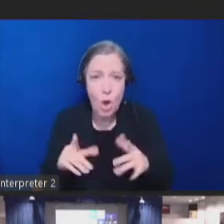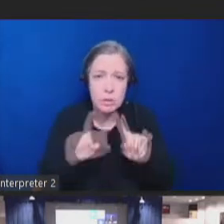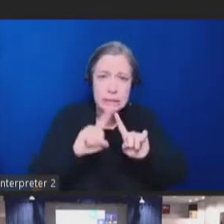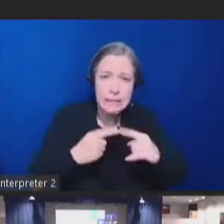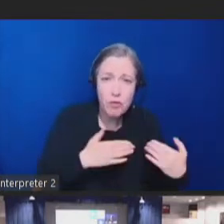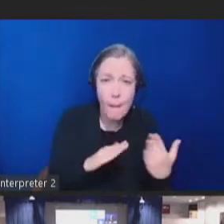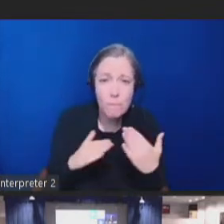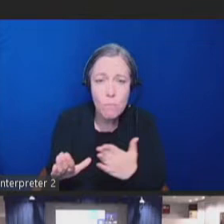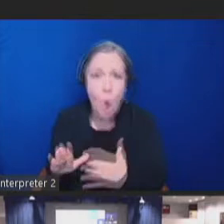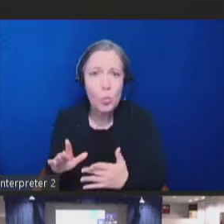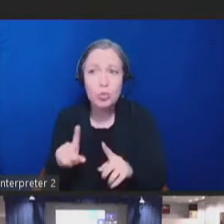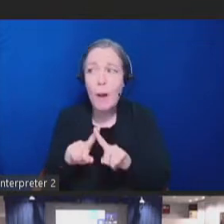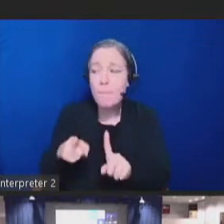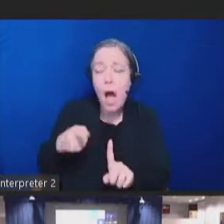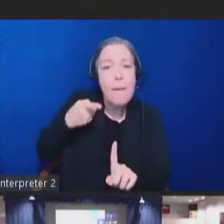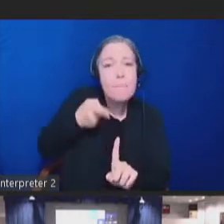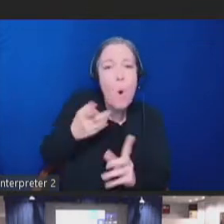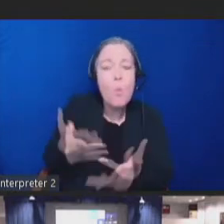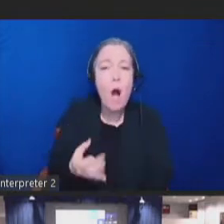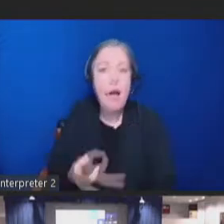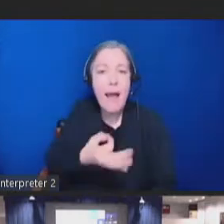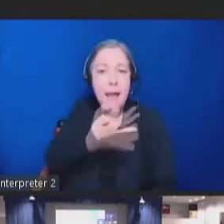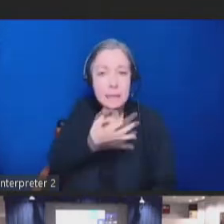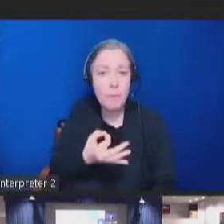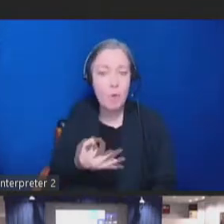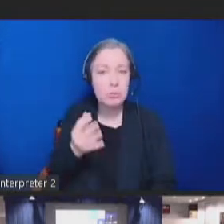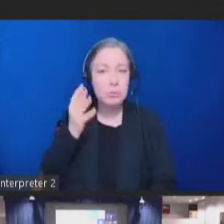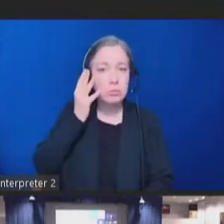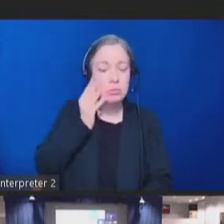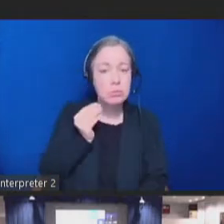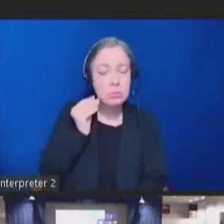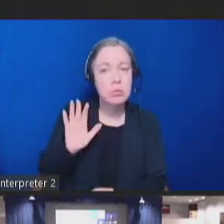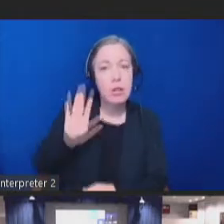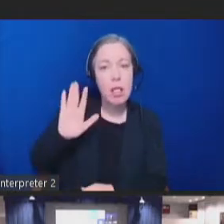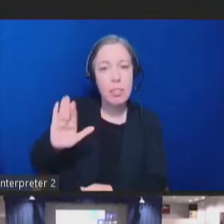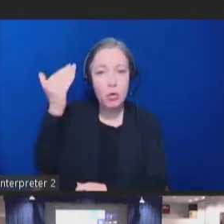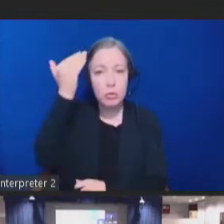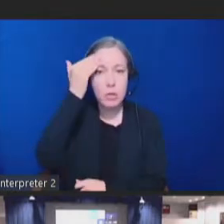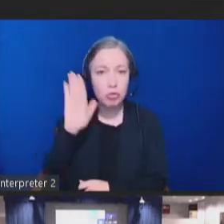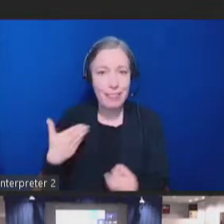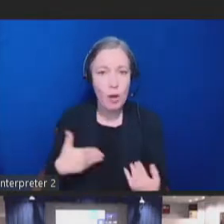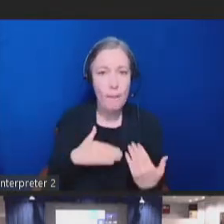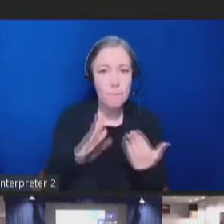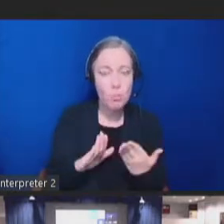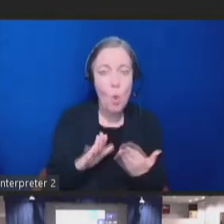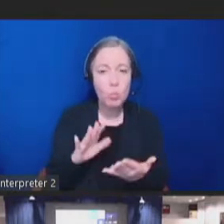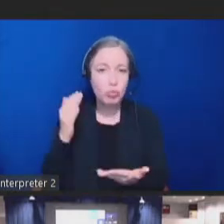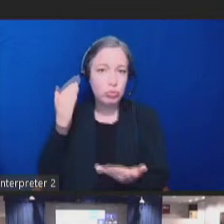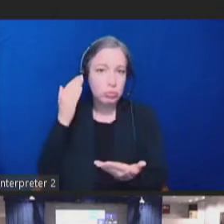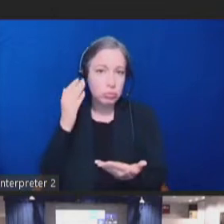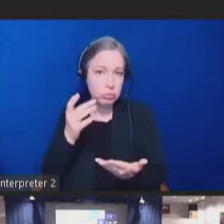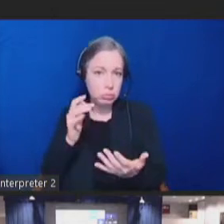capacity and their own knowledge of the target audiences. So, you know, we employ a variety of